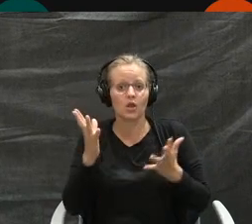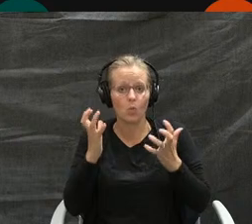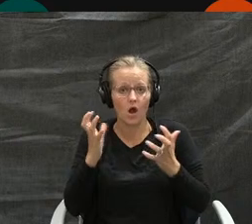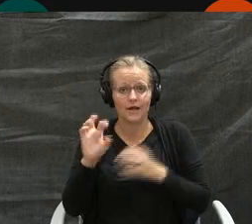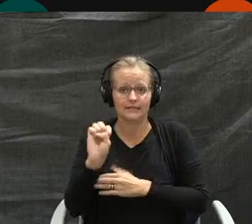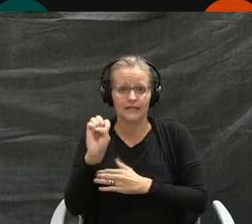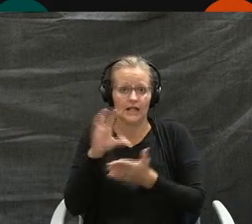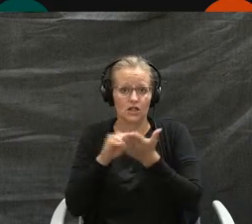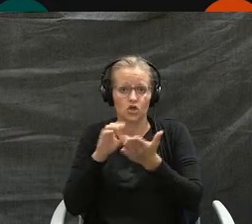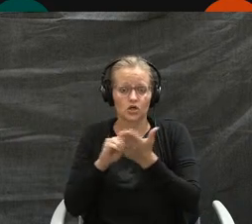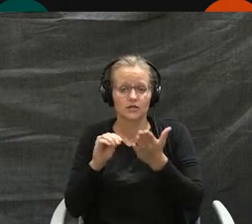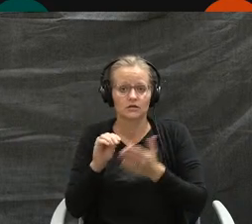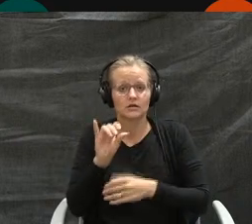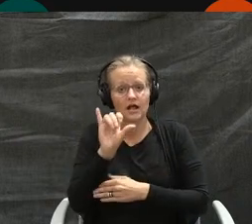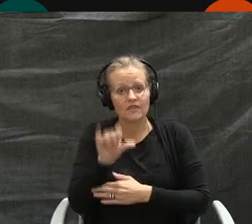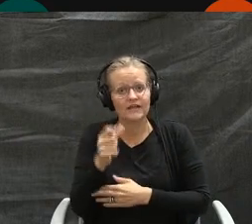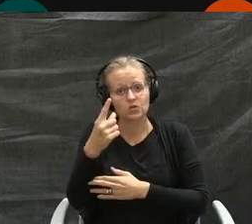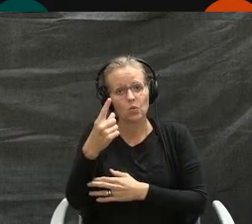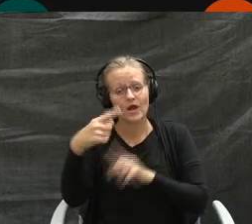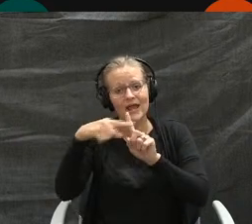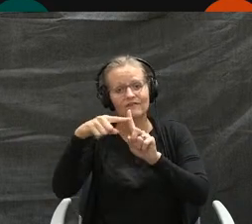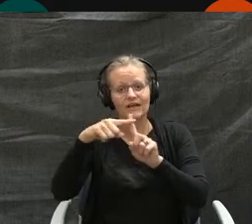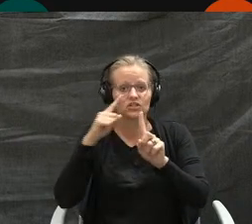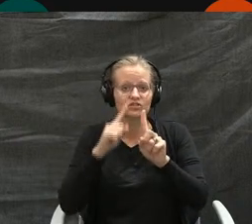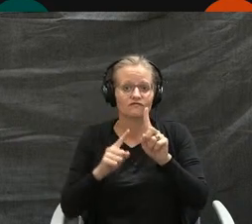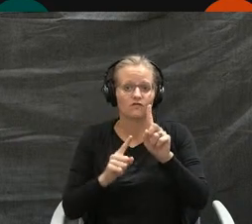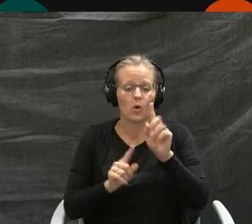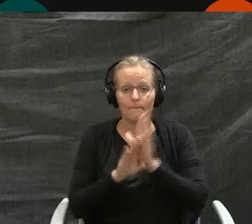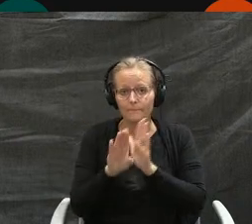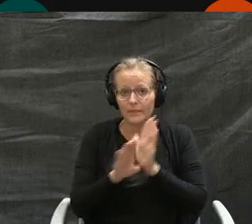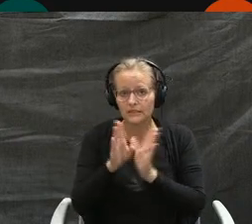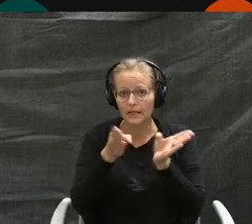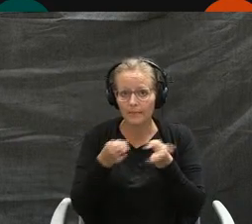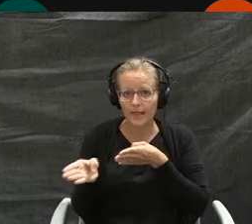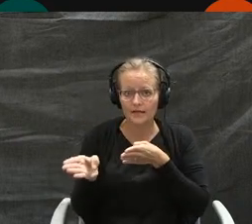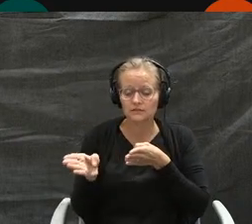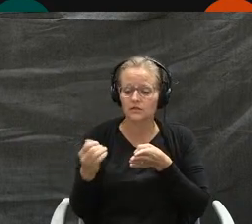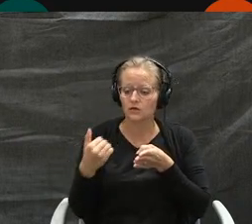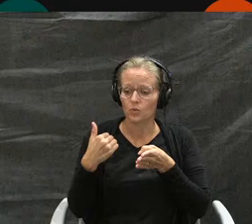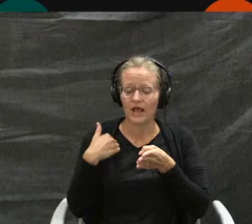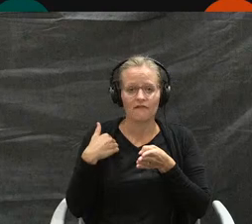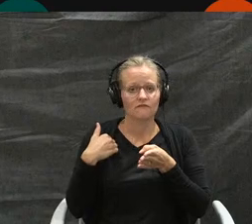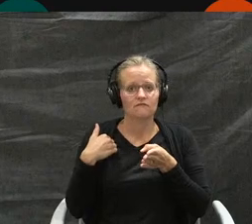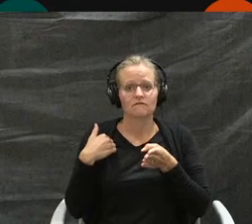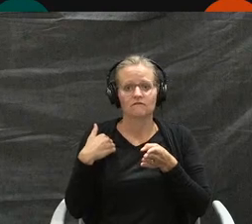plans, I think. There is a very robust E learning plan that's been built,